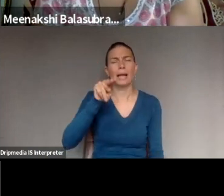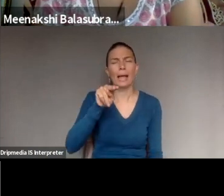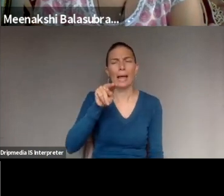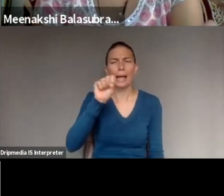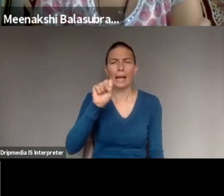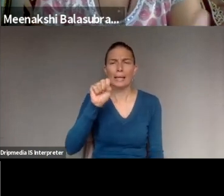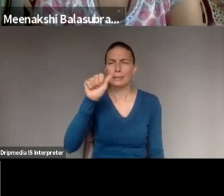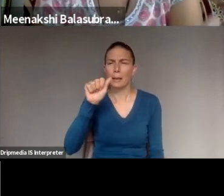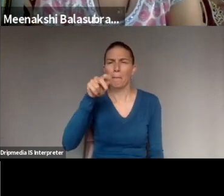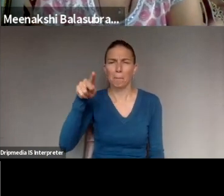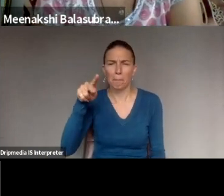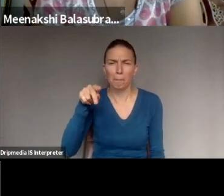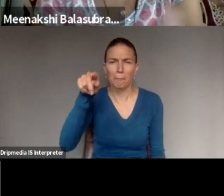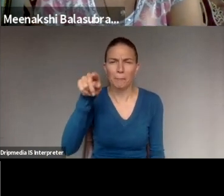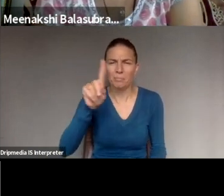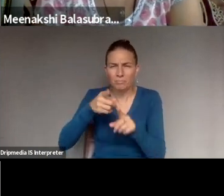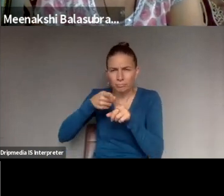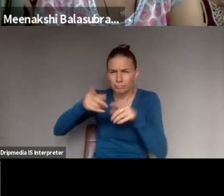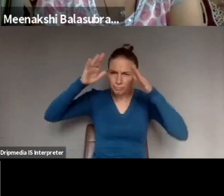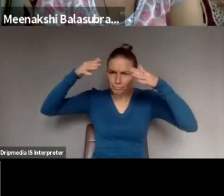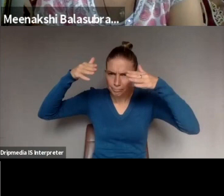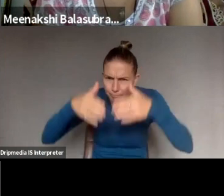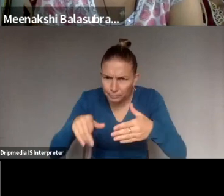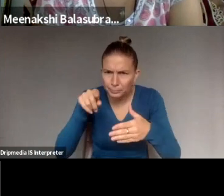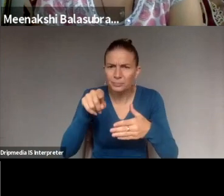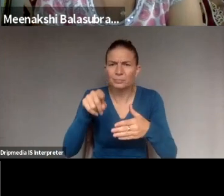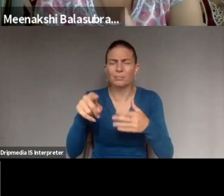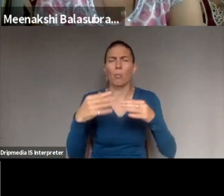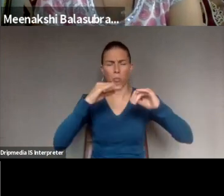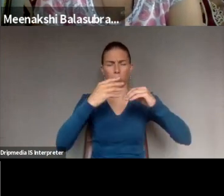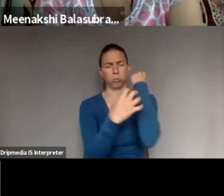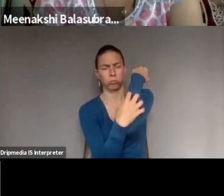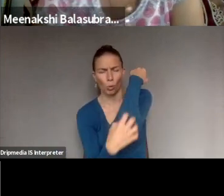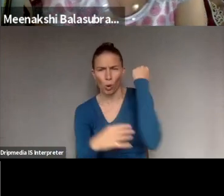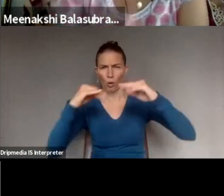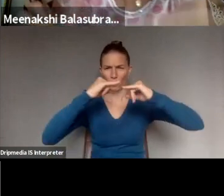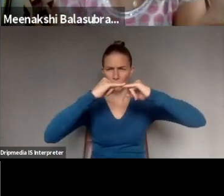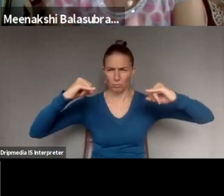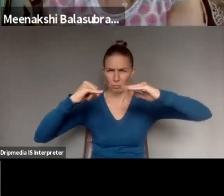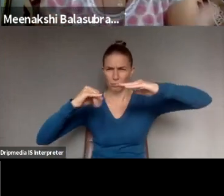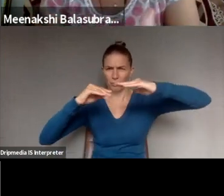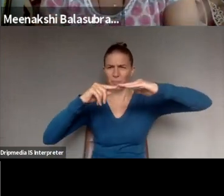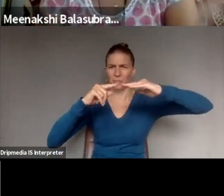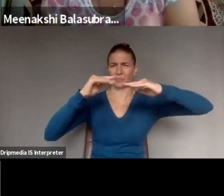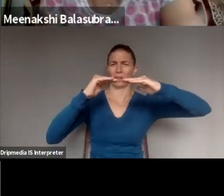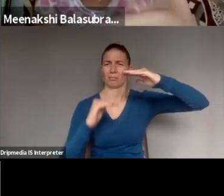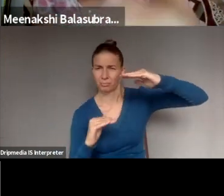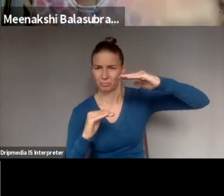ranging from less than 14, 04% to greater than 46, 37% in [unintelligible].